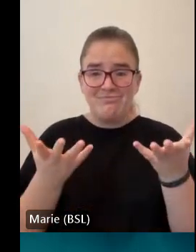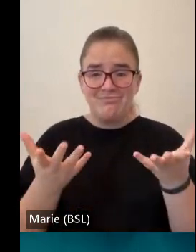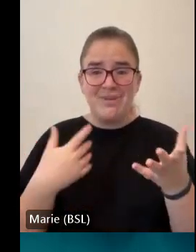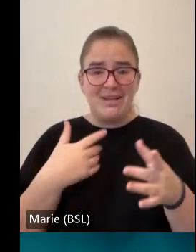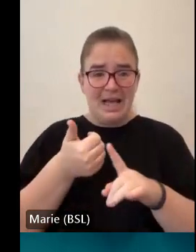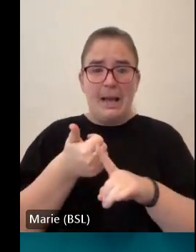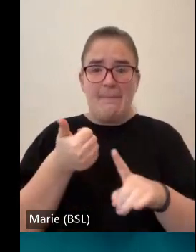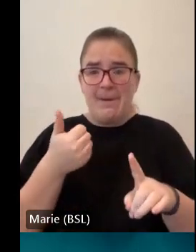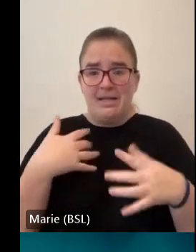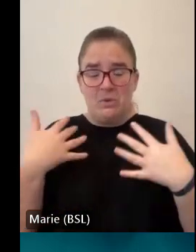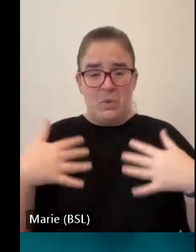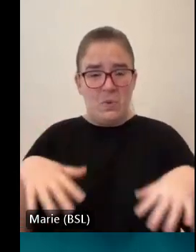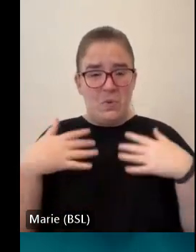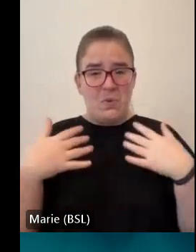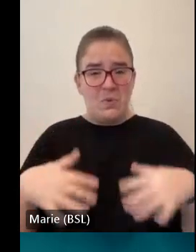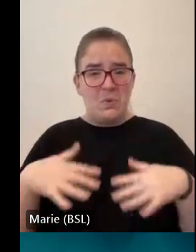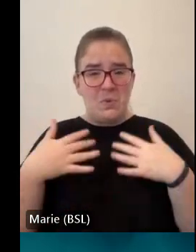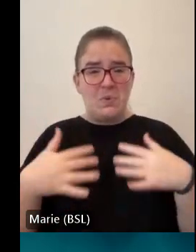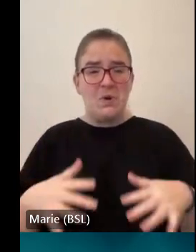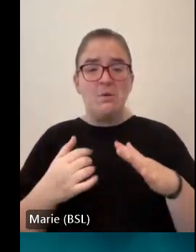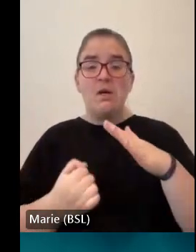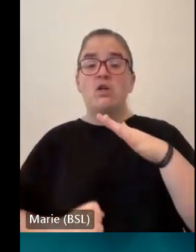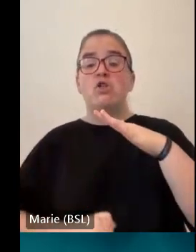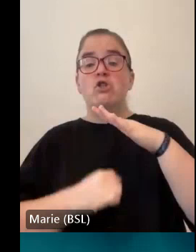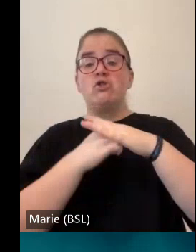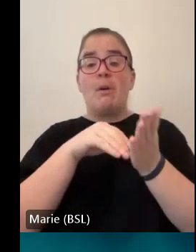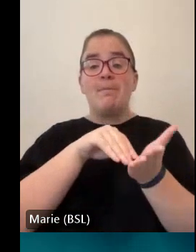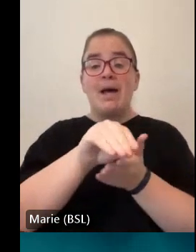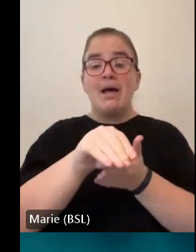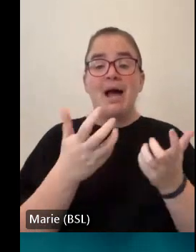Element of the fraud with the top payment methods being bank